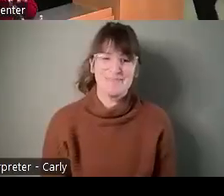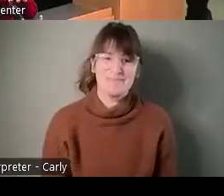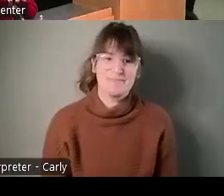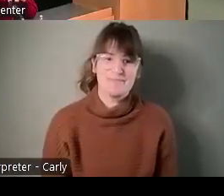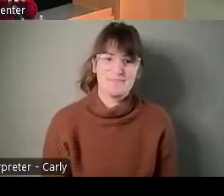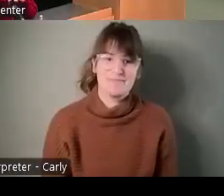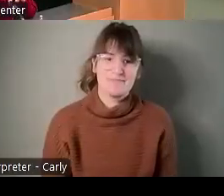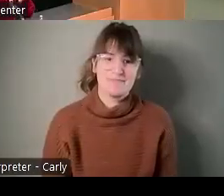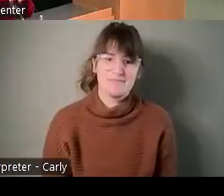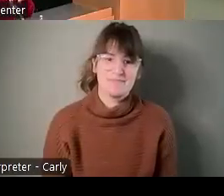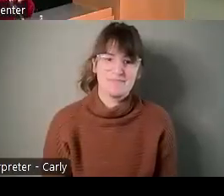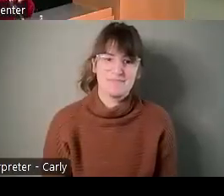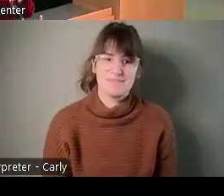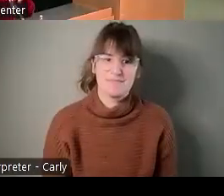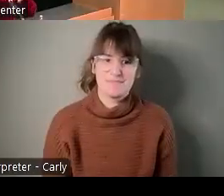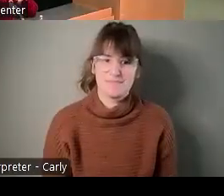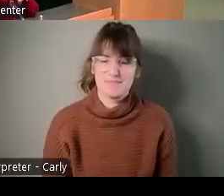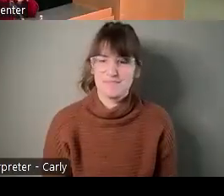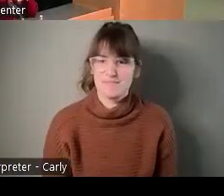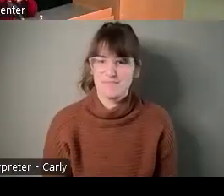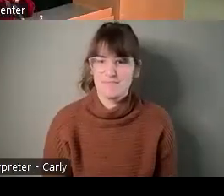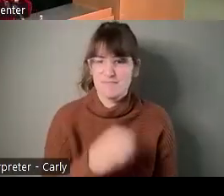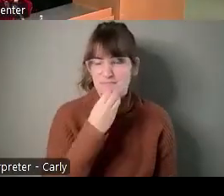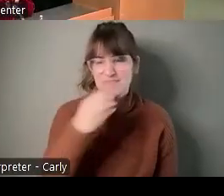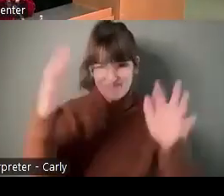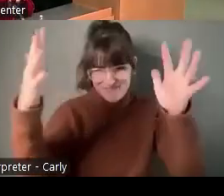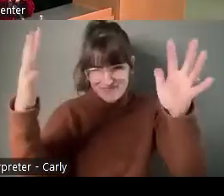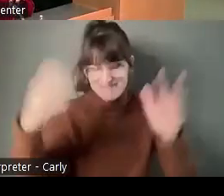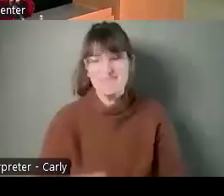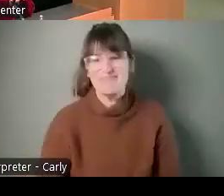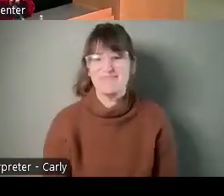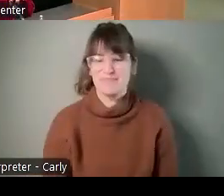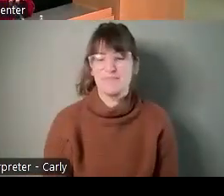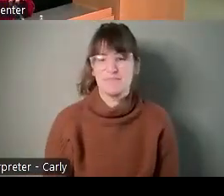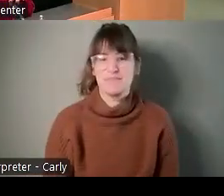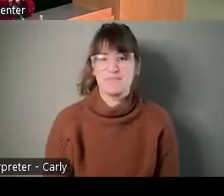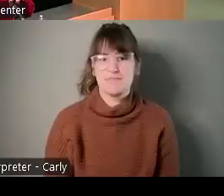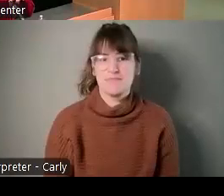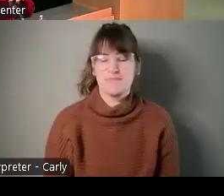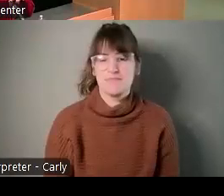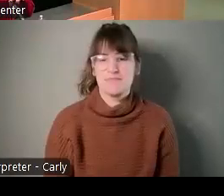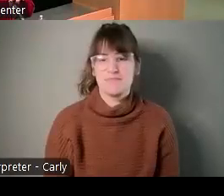And while they're transitioning, yes, applause are welcome. We're um but we just want to remind